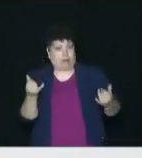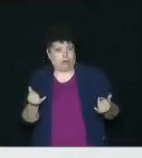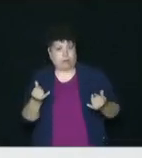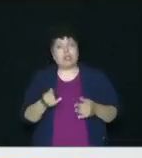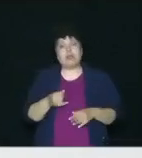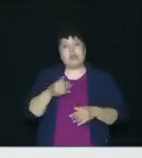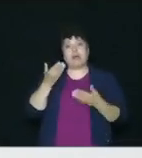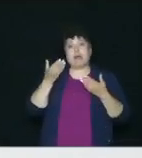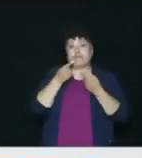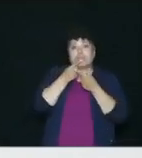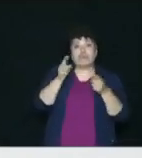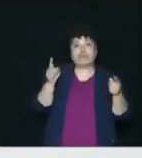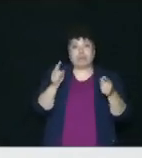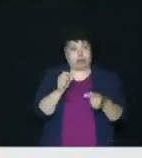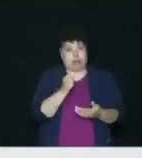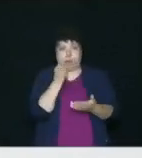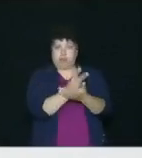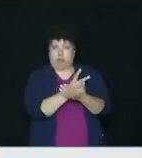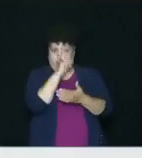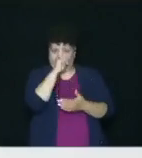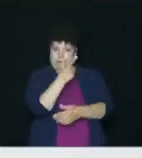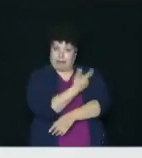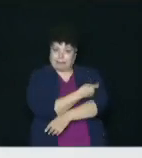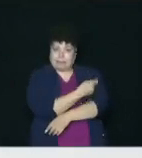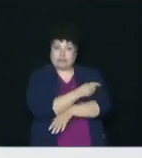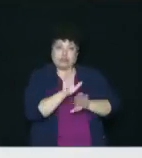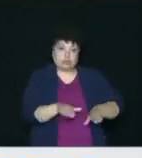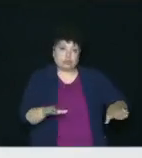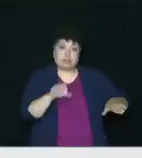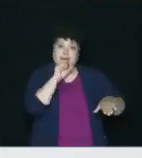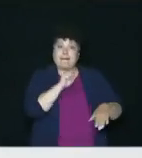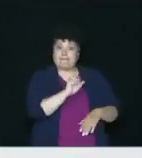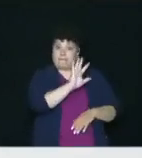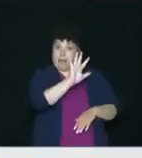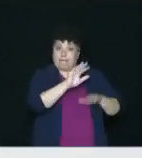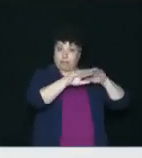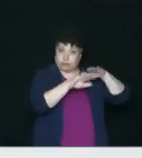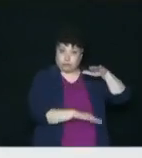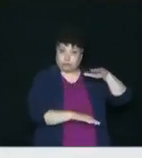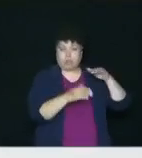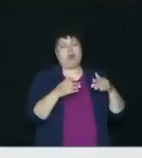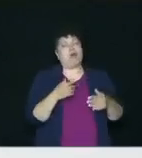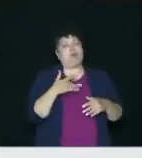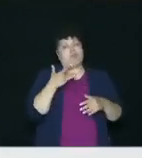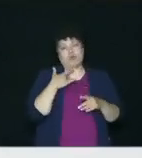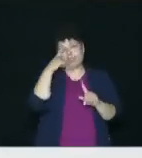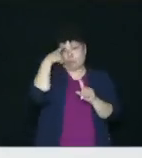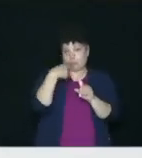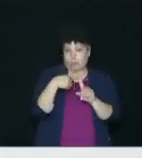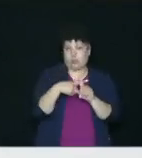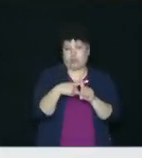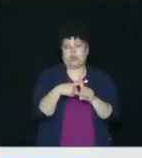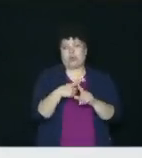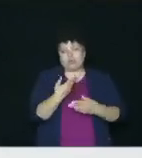GIVEN SOME PROVINCES HAVE ENTERED A SUMMER WAVE TODAY'S ANNOUNCEMENTS ON THE